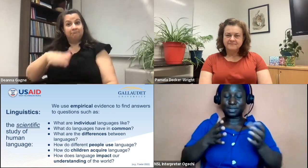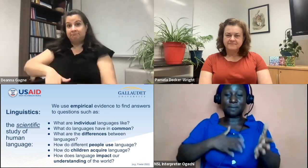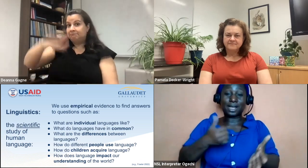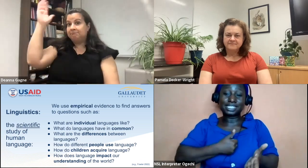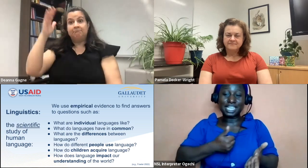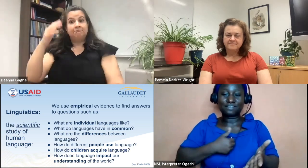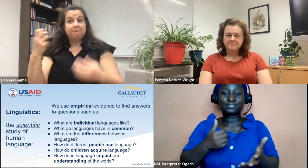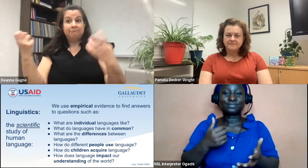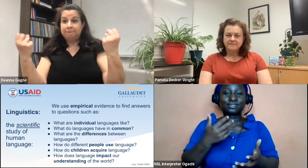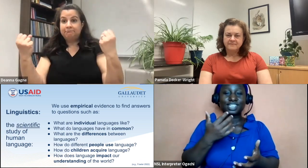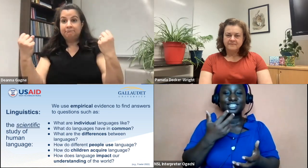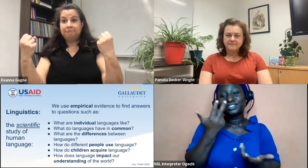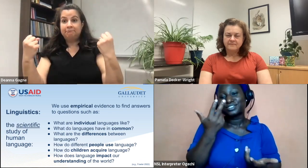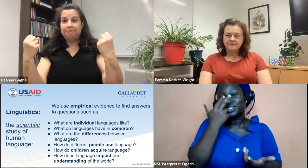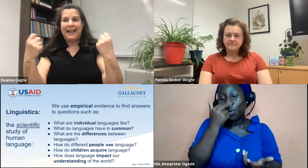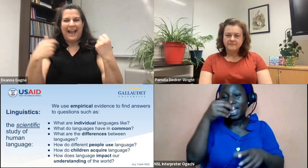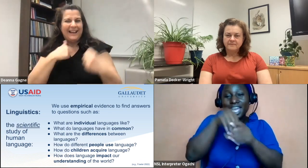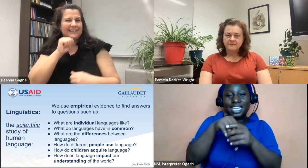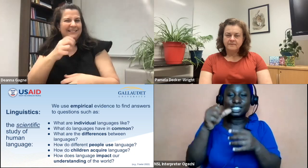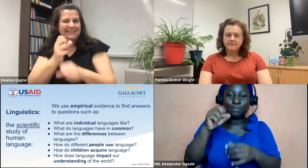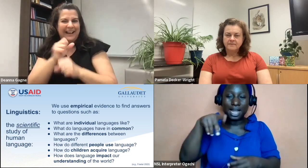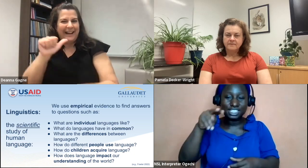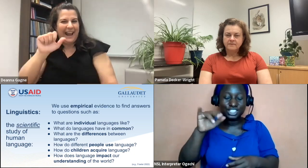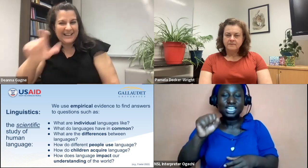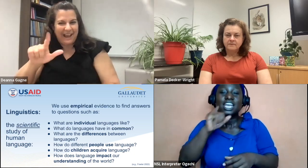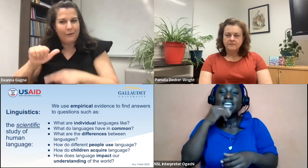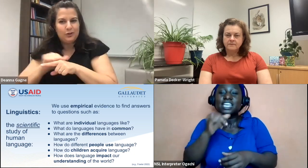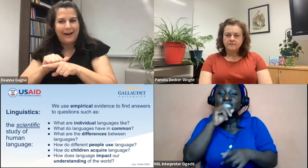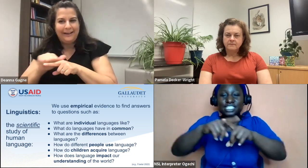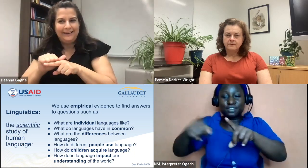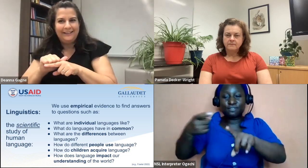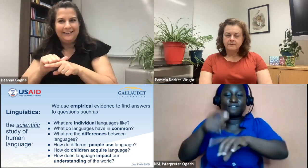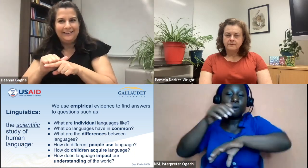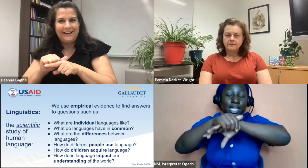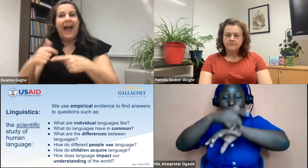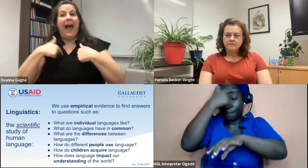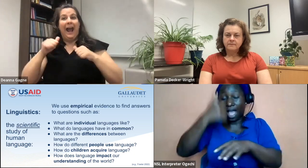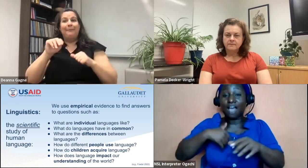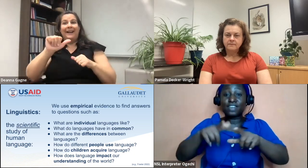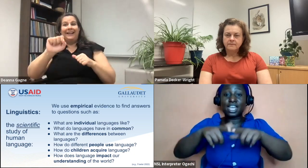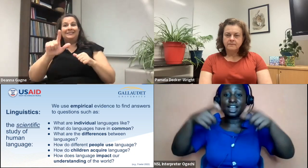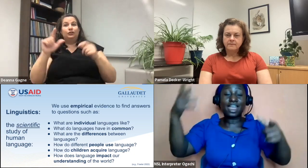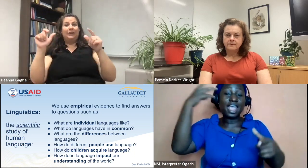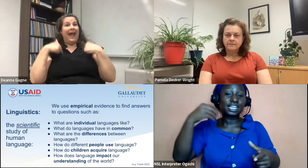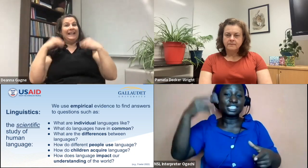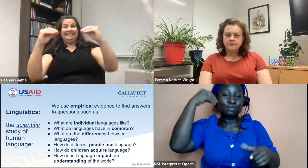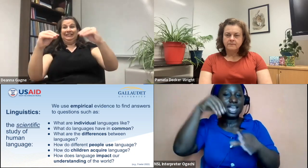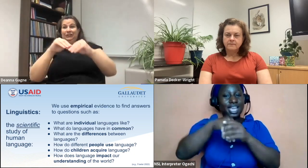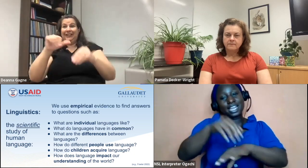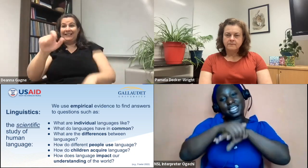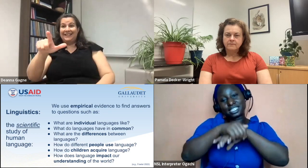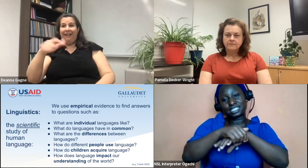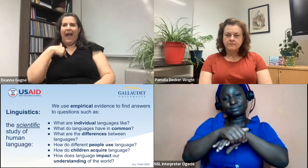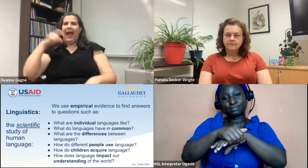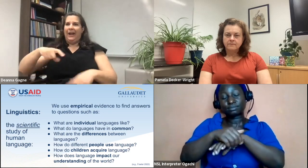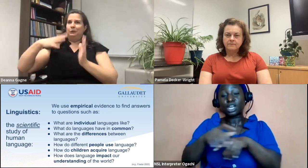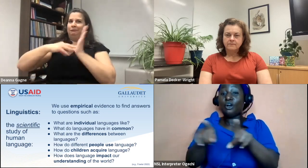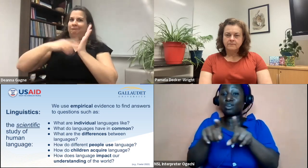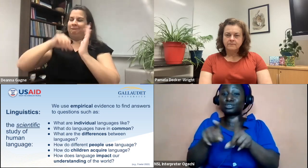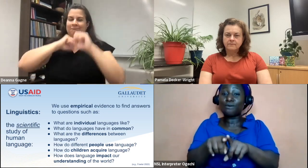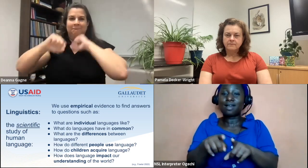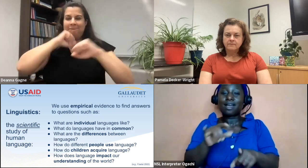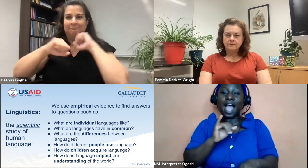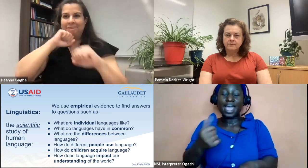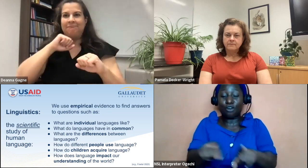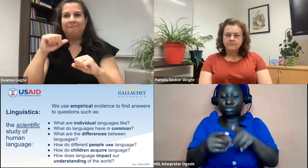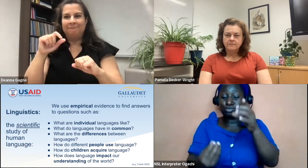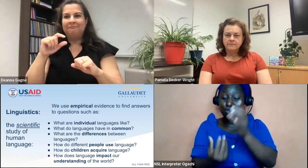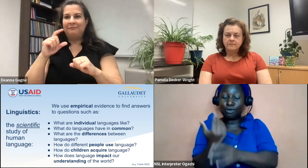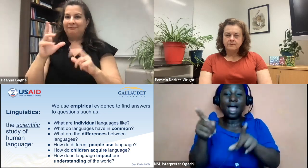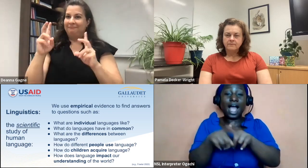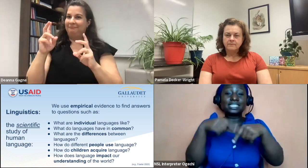And now, interestingly, I've also grown up as a signer in my whole life, and yet I never had a self training. Now I am caught, Asl, but I had to learn